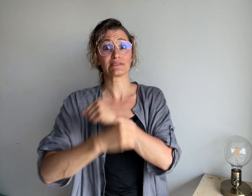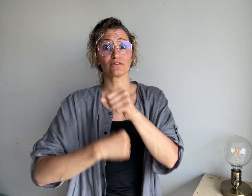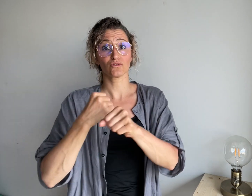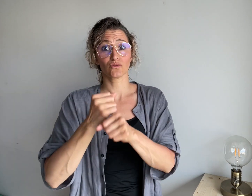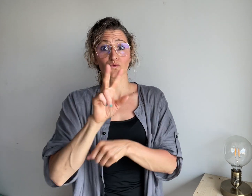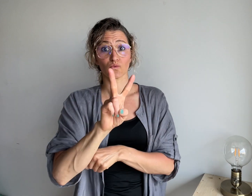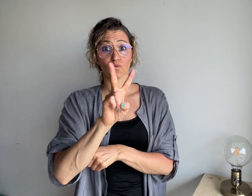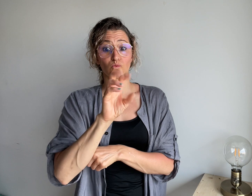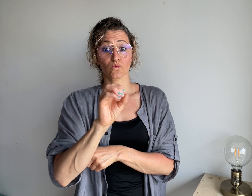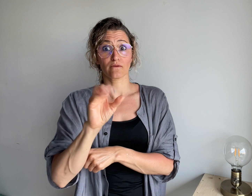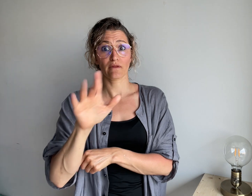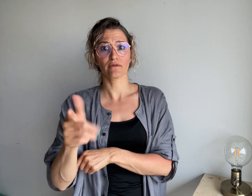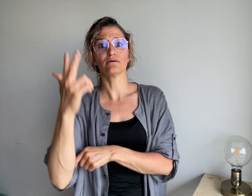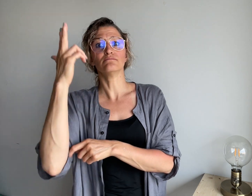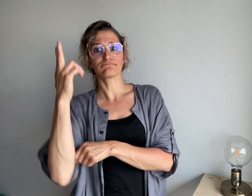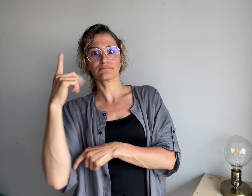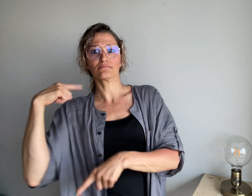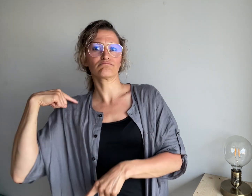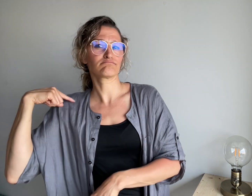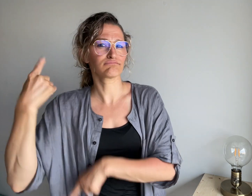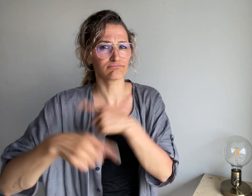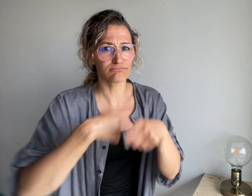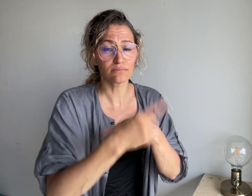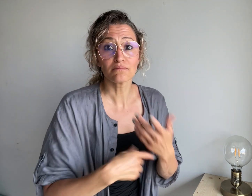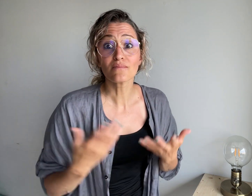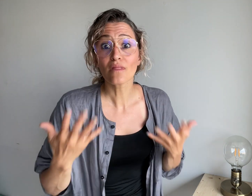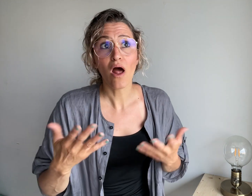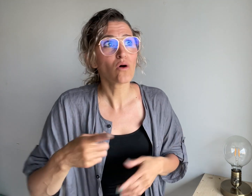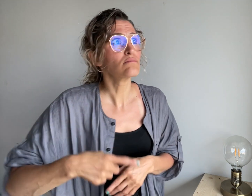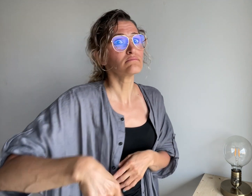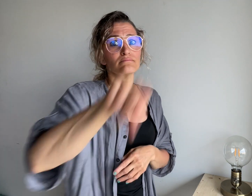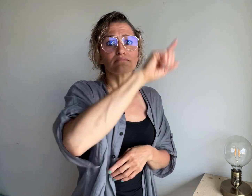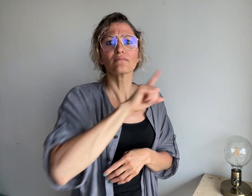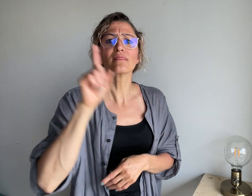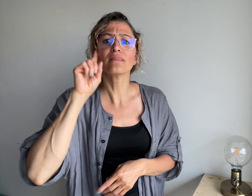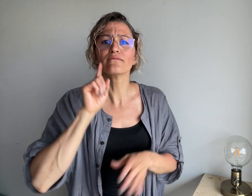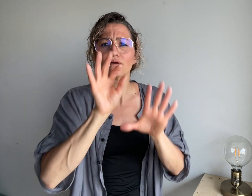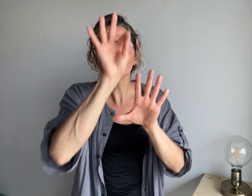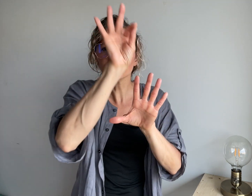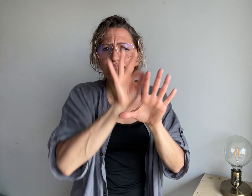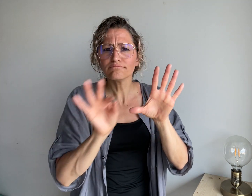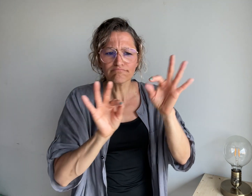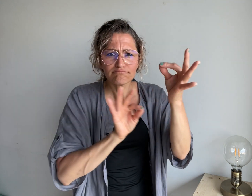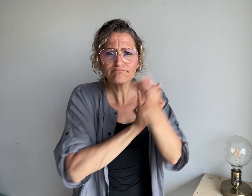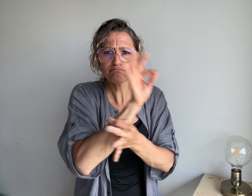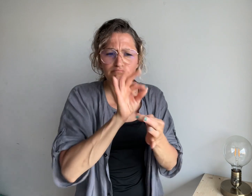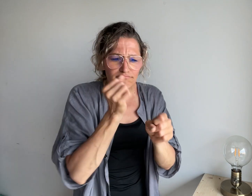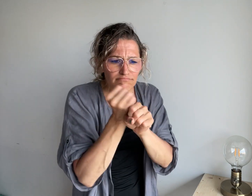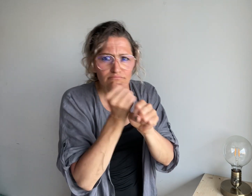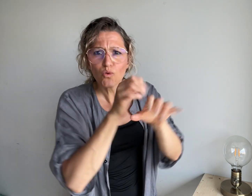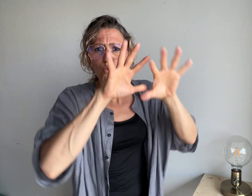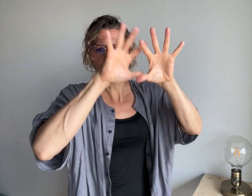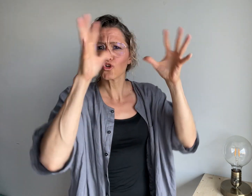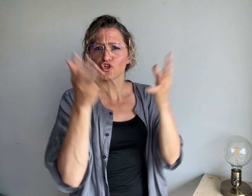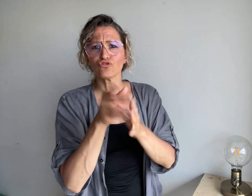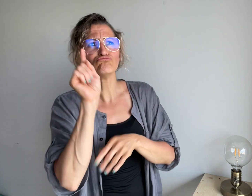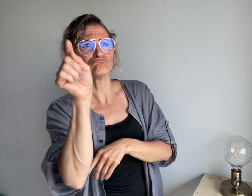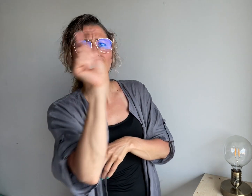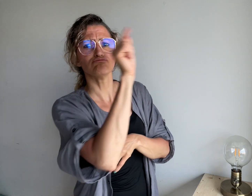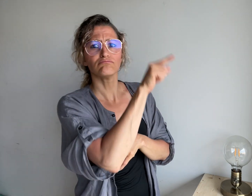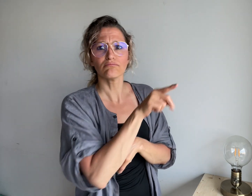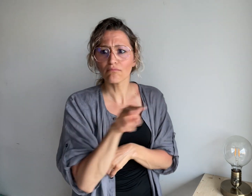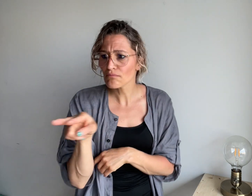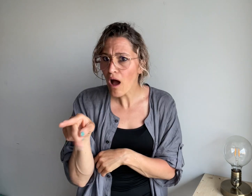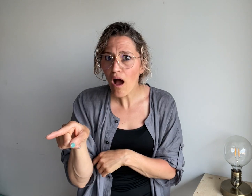Now, Deaf architects around the world have picked up